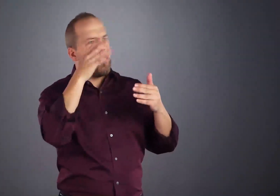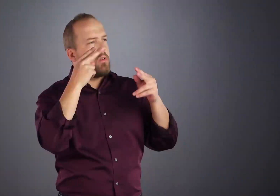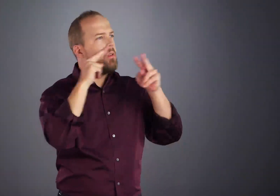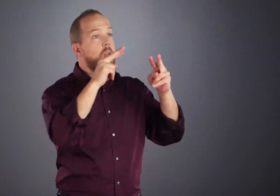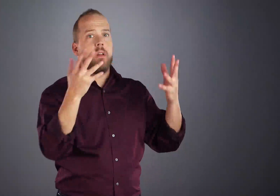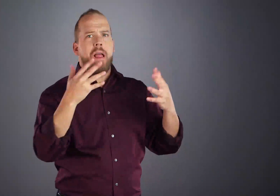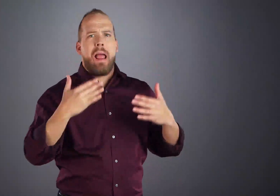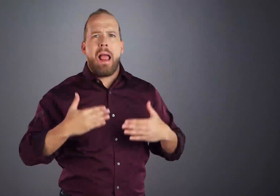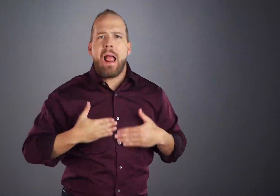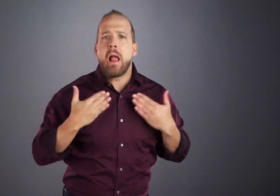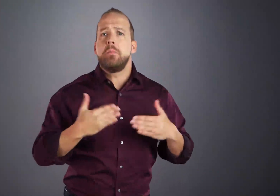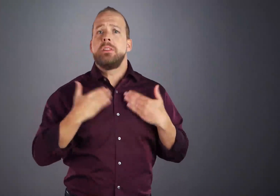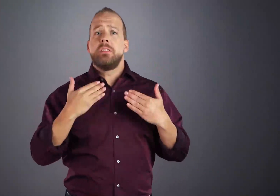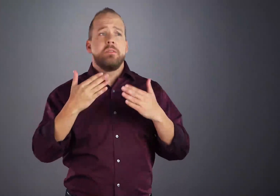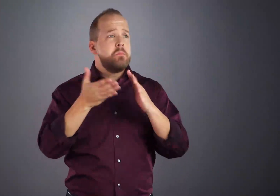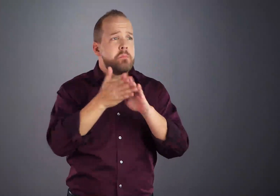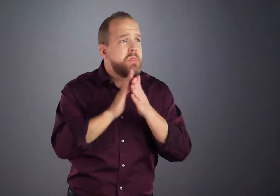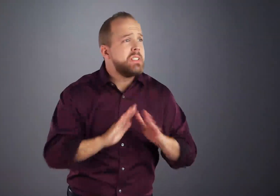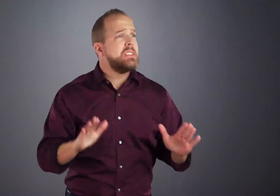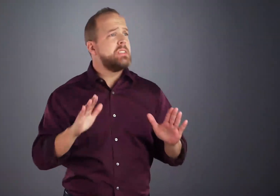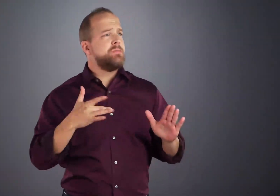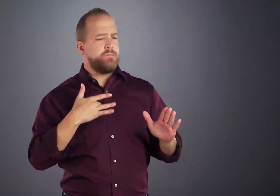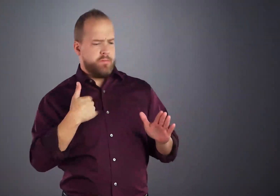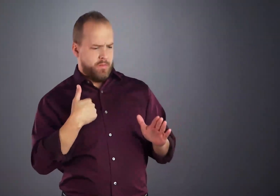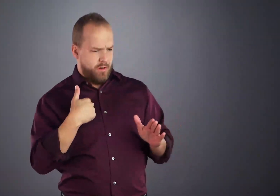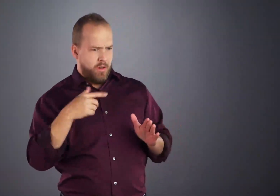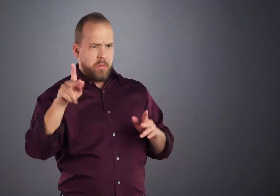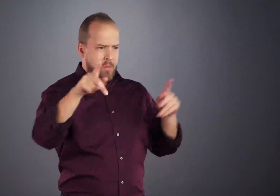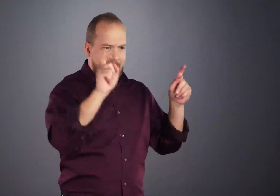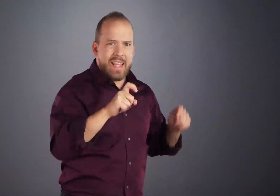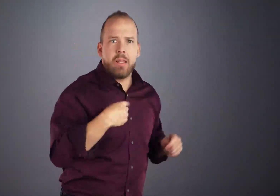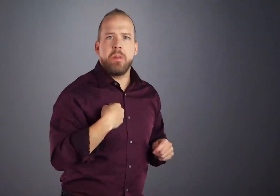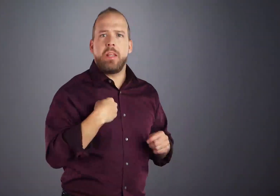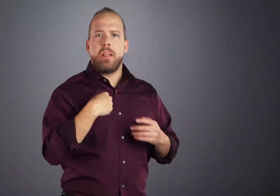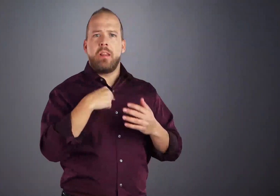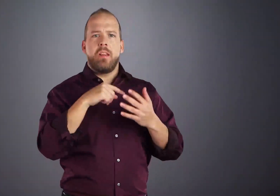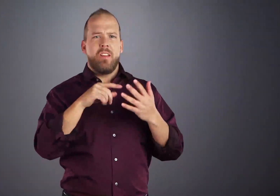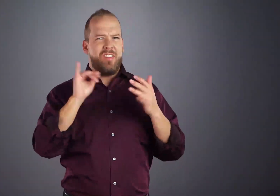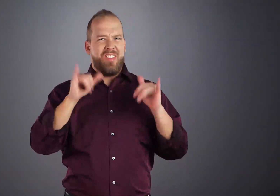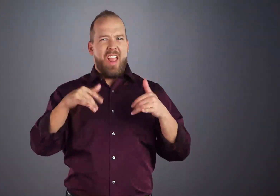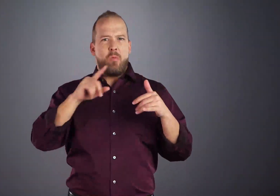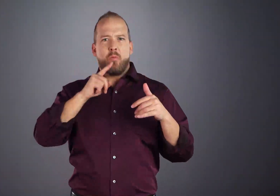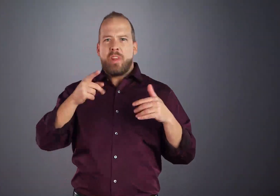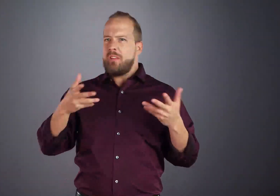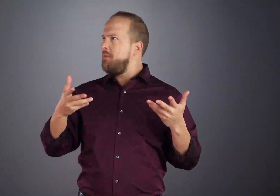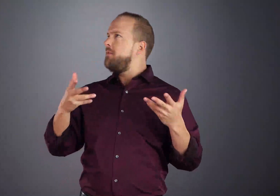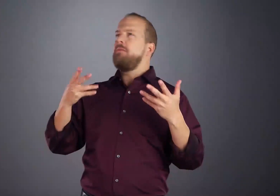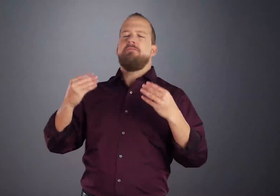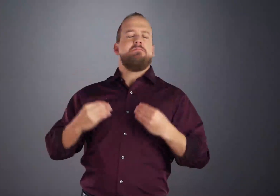I was soon to be catapulted into what I like to call the fourth dimension of existence.